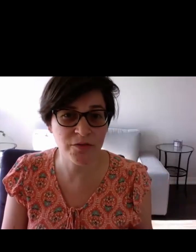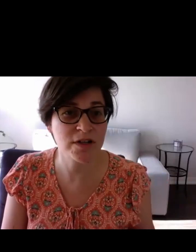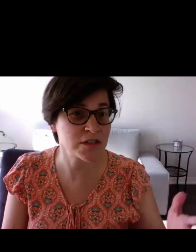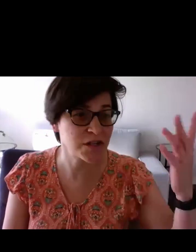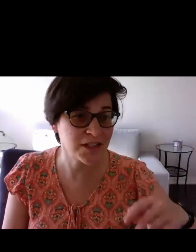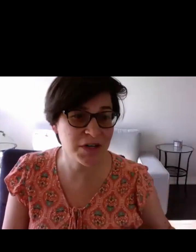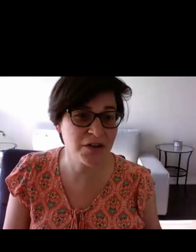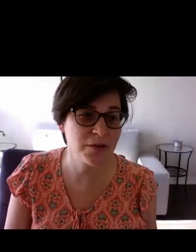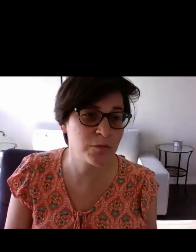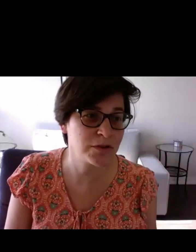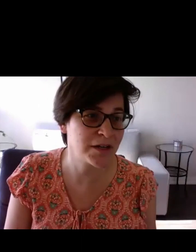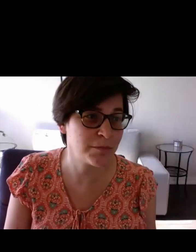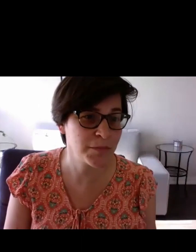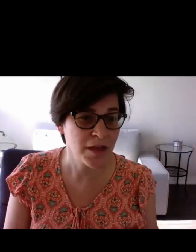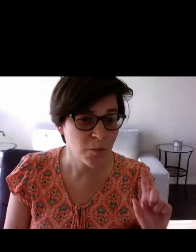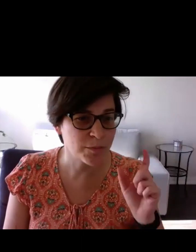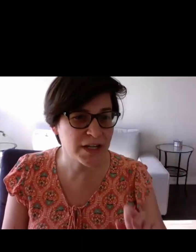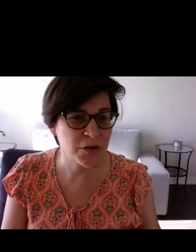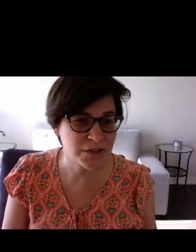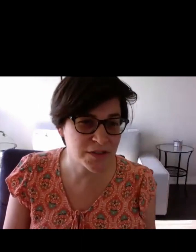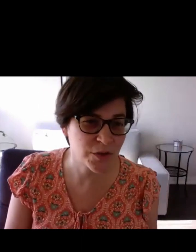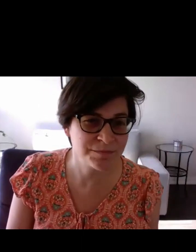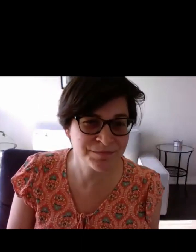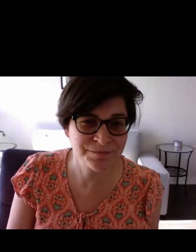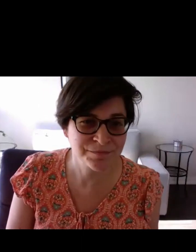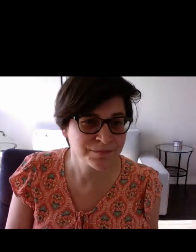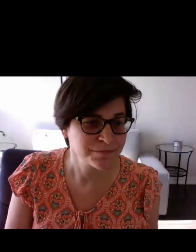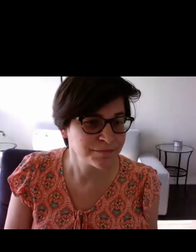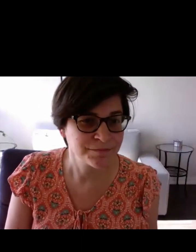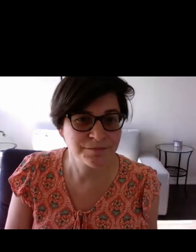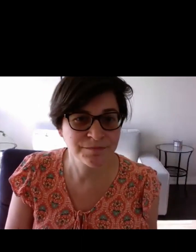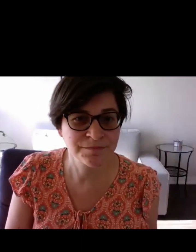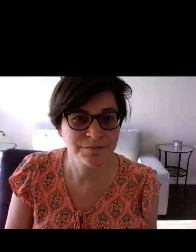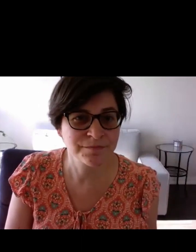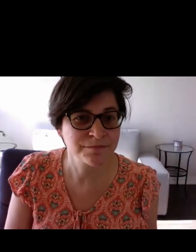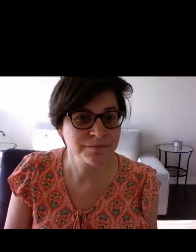Whoever wants to start, let me know and we’ll pin you on the screen.